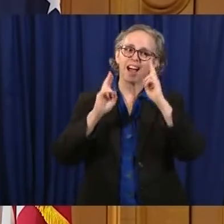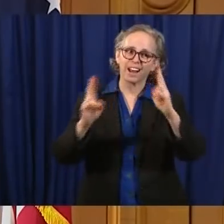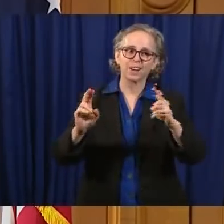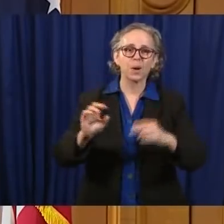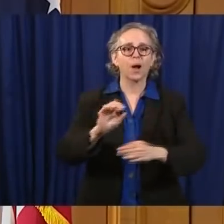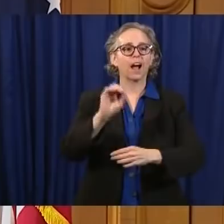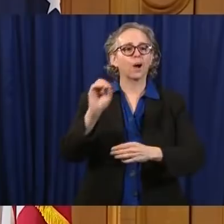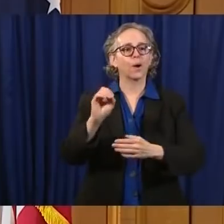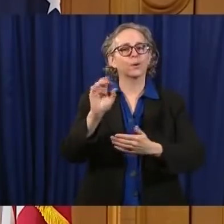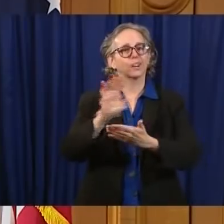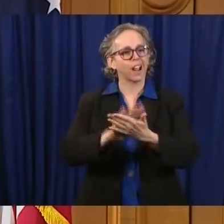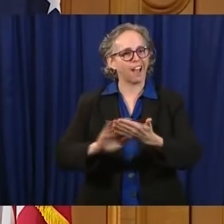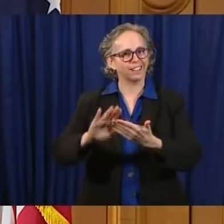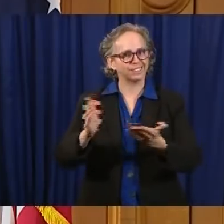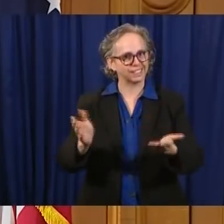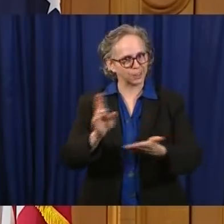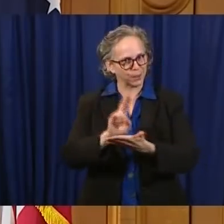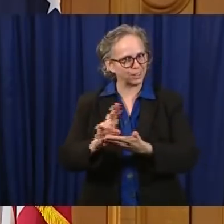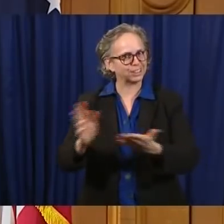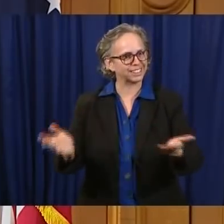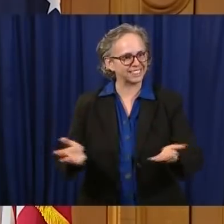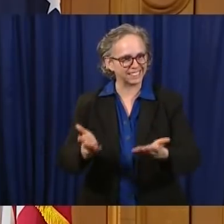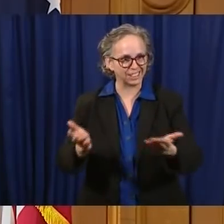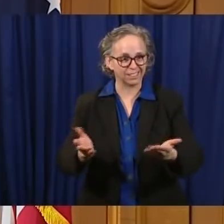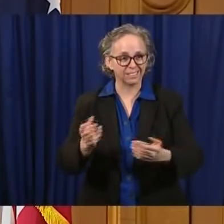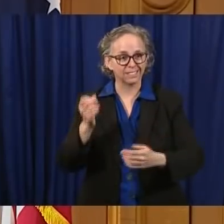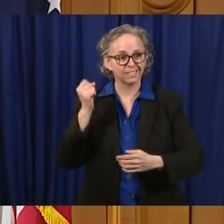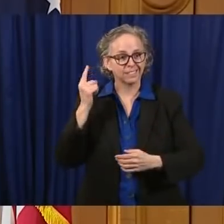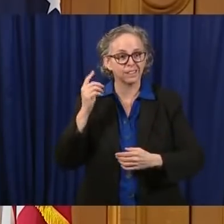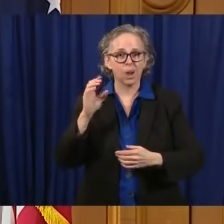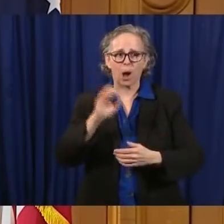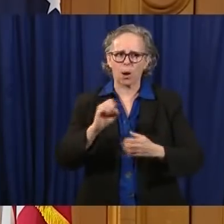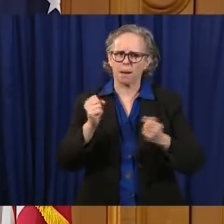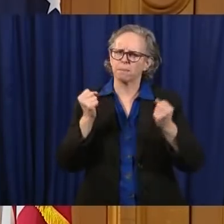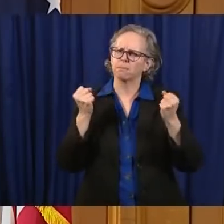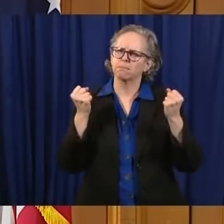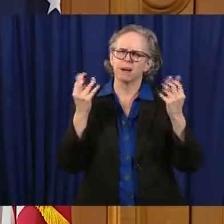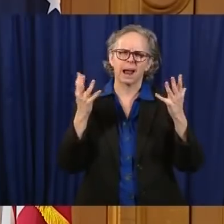TRADITION, OR MY TRADITION, OF WEARING A TIE FROM ONE OF OUR